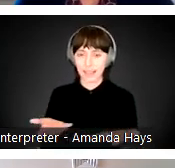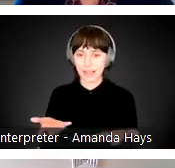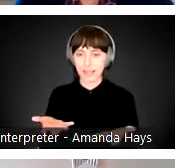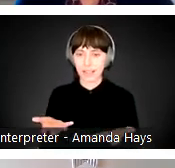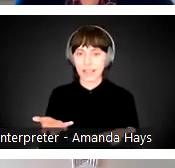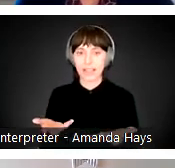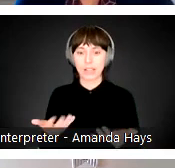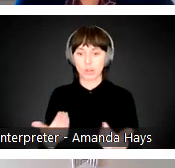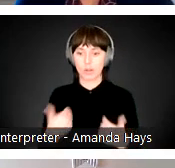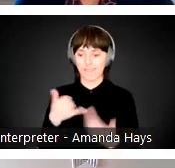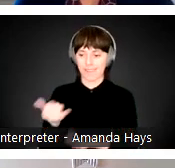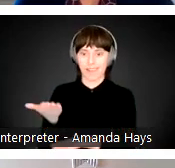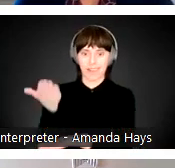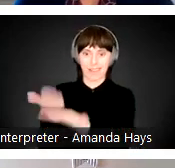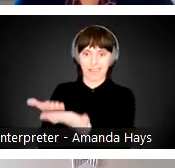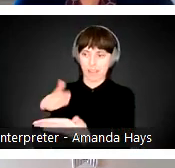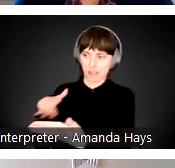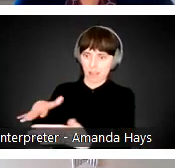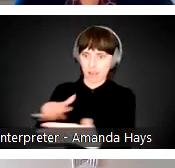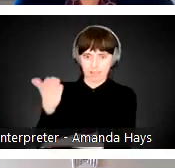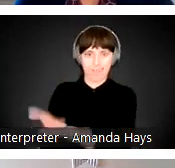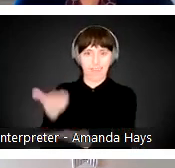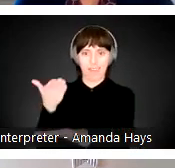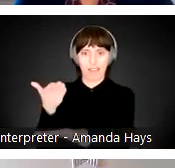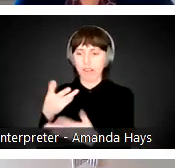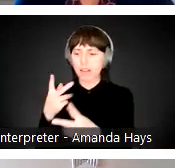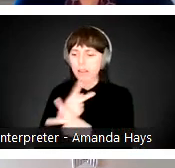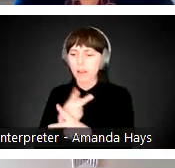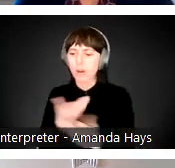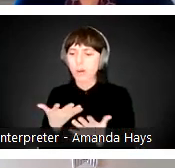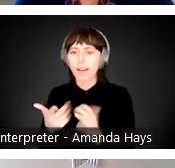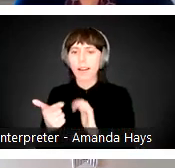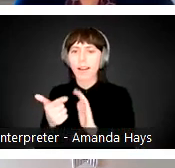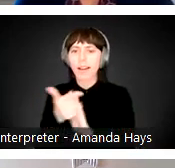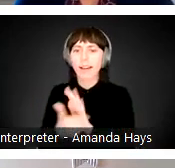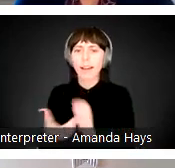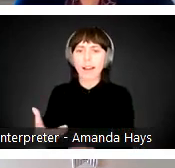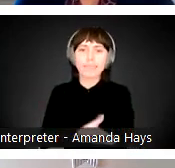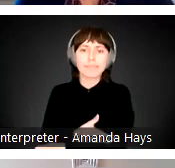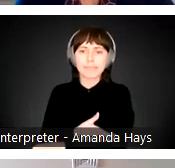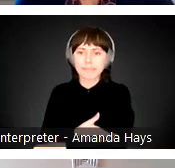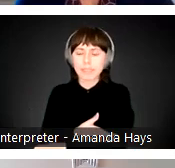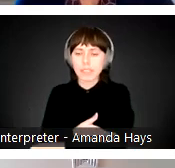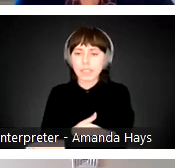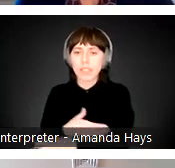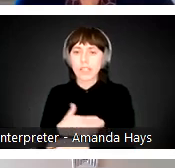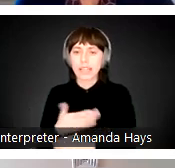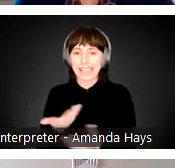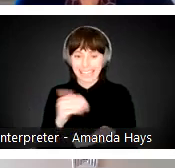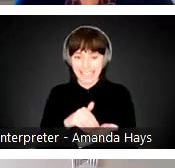medical evidence and then figuring out, what's your legal hook? And for that question, again, it's going to be your